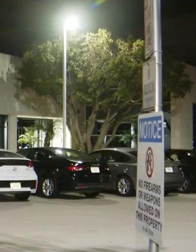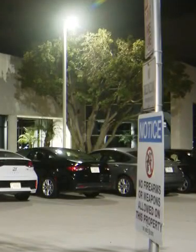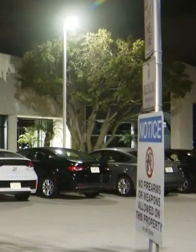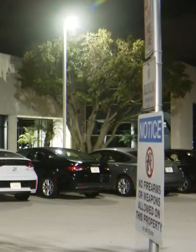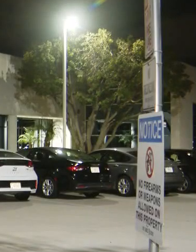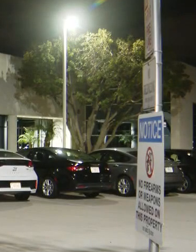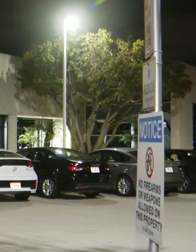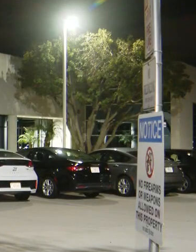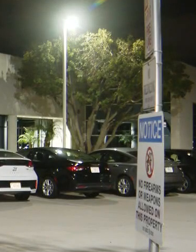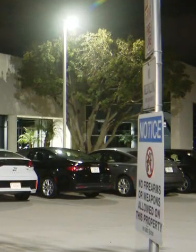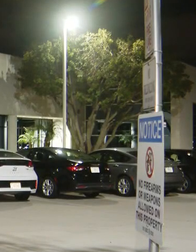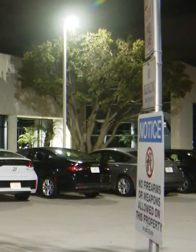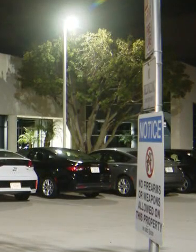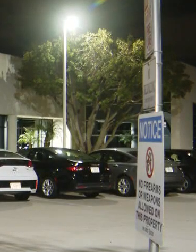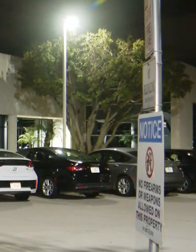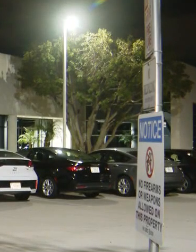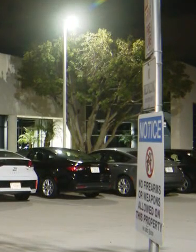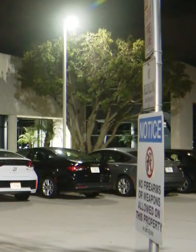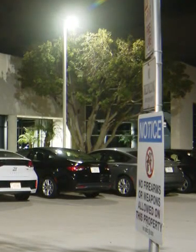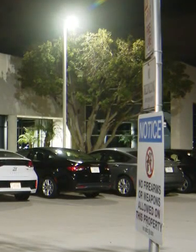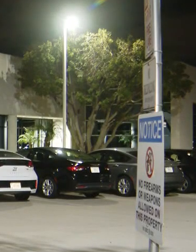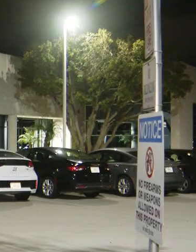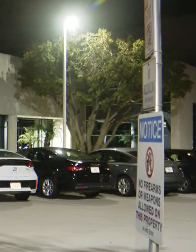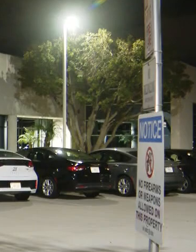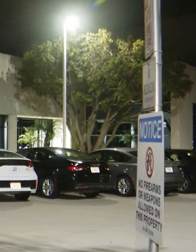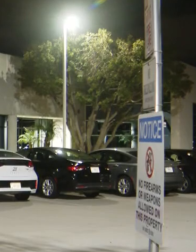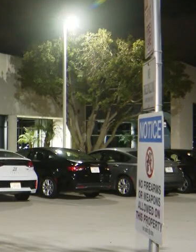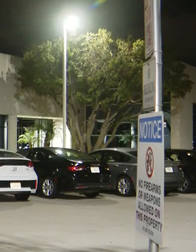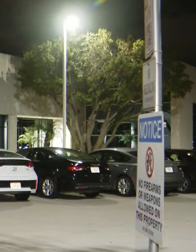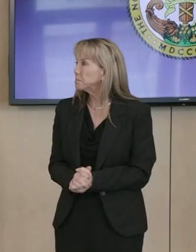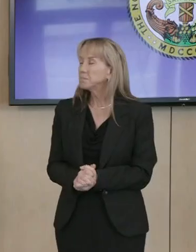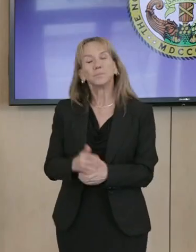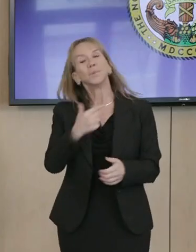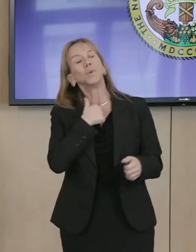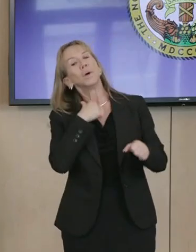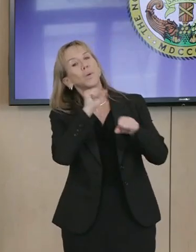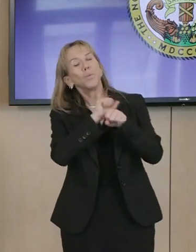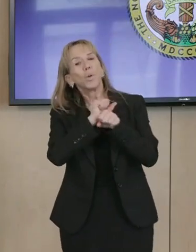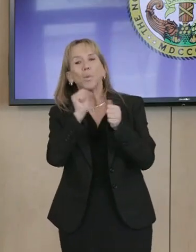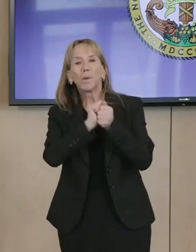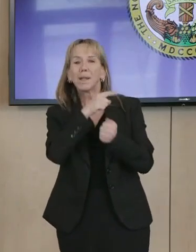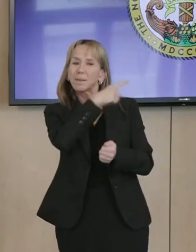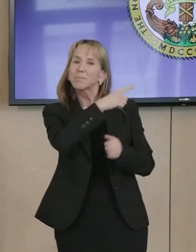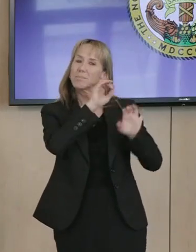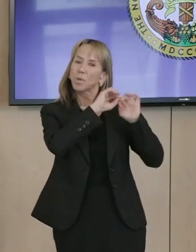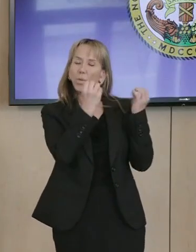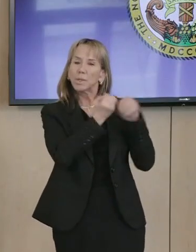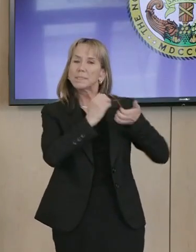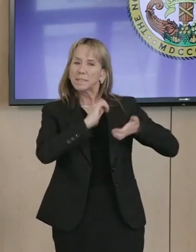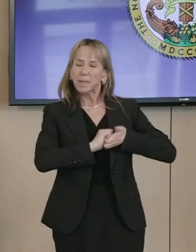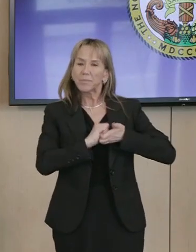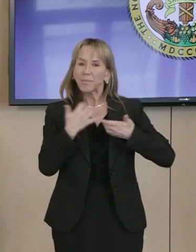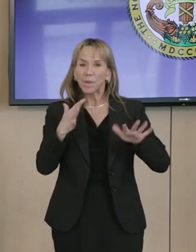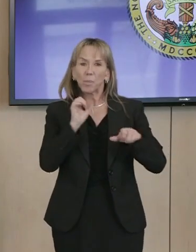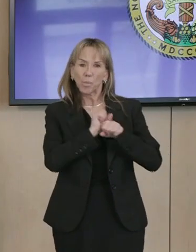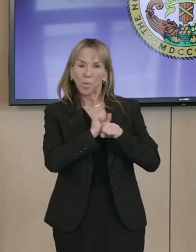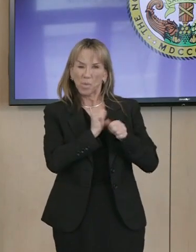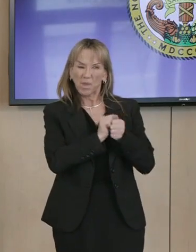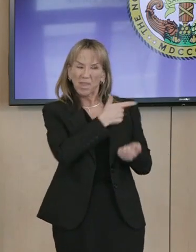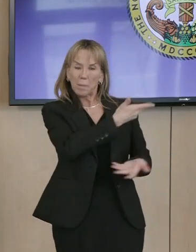IS BETWEEN THOSE INDIVIDUALS WHICH IS WHY EMPLOYEES ARE IS BETWEEN THOSE INDIVIDUALS WHICH IS WHY EMPLOYEES ARE WORRIED. IS BETWEEN THOSE INDIVIDUALS WHICH IS WHY EMPLOYEES ARE WORRIED. THEY IS BETWEEN THOSE INDIVIDUALS WHICH IS WHY EMPLOYEES ARE WORRIED. THEY SAY IS BETWEEN THOSE INDIVIDUALS WHICH IS WHY EMPLOYEES ARE WORRIED. THEY SAY THE IS BETWEEN THOSE INDIVIDUALS WHICH IS WHY EMPLOYEES ARE WORRIED. THEY SAY THE V.A. WHICH IS WHY EMPLOYEES ARE WORRIED. THEY SAY THE V.A. WHICH IS WHY EMPLOYEES ARE WORRIED. THEY SAY THE V.A. WAITED WHICH IS WHY EMPLOYEES ARE WORRIED. THEY SAY THE V.A. WAITED TOO WHICH IS WHY EMPLOYEES ARE WORRIED. THEY SAY THE V.A. WAITED TOO LONG WHICH IS WHY EMPLOYEES ARE WORRIED. THEY SAY THE V.A. WAITED TOO LONG TO WHICH IS WHY EMPLOYEES ARE WORRIED. THEY SAY THE V.A. WAITED TOO LONG TO REPORT WORRIED. THEY SAY THE V.A. WAITED TOO LONG TO REPORT WORRIED. THEY SAY THE V.A. WAITED TOO LONG TO REPORT THE WORRIED. THEY SAY THE V.A. WAITED TOO LONG TO REPORT THE FIRST WORRIED. THEY SAY THE V.A. WAITED TOO LONG TO REPORT THE FIRST CASE WORRIED. THEY SAY THE V.A. WAITED TOO LONG TO REPORT THE FIRST CASE WHICH WORRIED. THEY SAY THE V.A. WAITED TOO LONG TO REPORT THE FIRST CASE WHICH COULD WAITED TOO LONG TO REPORT THE FIRST CASE WHICH COULD WAITED TOO LONG TO REPORT THE FIRST CASE WHICH COULD CAUSE WAITED TOO LONG TO REPORT THE FIRST CASE WHICH COULD CAUSE MORE WAITED TOO LONG TO REPORT THE FIRST CASE WHICH COULD CAUSE MORE SPREAD WAITED TOO LONG TO REPORT THE FIRST CASE WHICH COULD CAUSE MORE SPREAD AND WAITED TOO LONG TO REPORT THE FIRST CASE WHICH COULD CAUSE MORE SPREAD AND THOSE WAITED TOO LONG TO REPORT THE FIRST CASE WHICH COULD CAUSE MORE SPREAD AND THOSE WHO THE FIRST CASE WHICH COULD CAUSE MORE SPREAD AND THOSE WHO THE FIRST CASE WHICH COULD CAUSE MORE SPREAD AND THOSE WHO COULD THE FIRST CASE WHICH COULD CAUSE MORE SPREAD AND THOSE WHO COULD WORK THE FIRST CASE WHICH COULD CAUSE MORE SPREAD AND THOSE WHO COULD WORK TELEWORK THE FIRST CASE WHICH COULD CAUSE MORE SPREAD AND THOSE WHO COULD WORK TELEWORK WERE THE FIRST CASE WHICH COULD CAUSE MORE SPREAD AND THOSE WHO COULD WORK TELEWORK WERE NOT CAUSE MORE SPREAD AND THOSE WHO COULD WORK TELEWORK WERE NOT CAUSE MORE SPREAD AND THOSE WHO COULD WORK TELEWORK WERE NOT ALLOWED CAUSE MORE SPREAD AND THOSE WHO COULD WORK TELEWORK WERE NOT ALLOWED TO CAUSE MORE SPREAD AND THOSE WHO COULD WORK TELEWORK WERE NOT ALLOWED TO OR